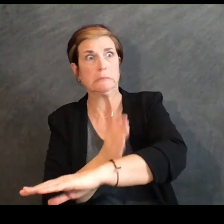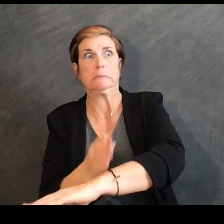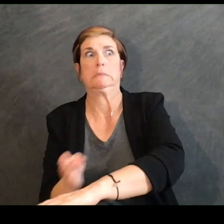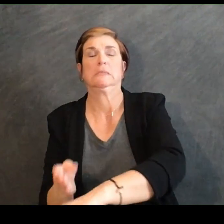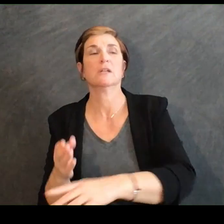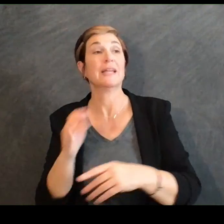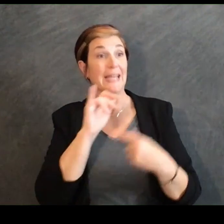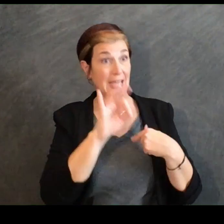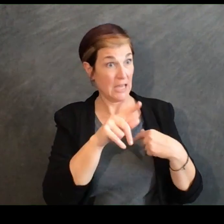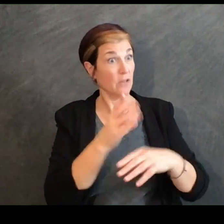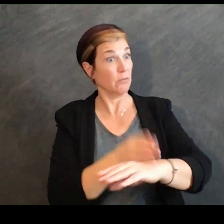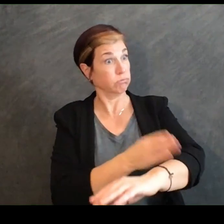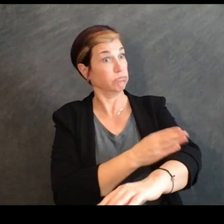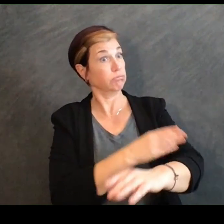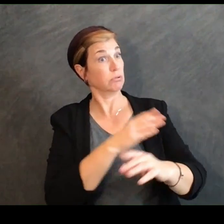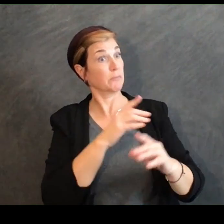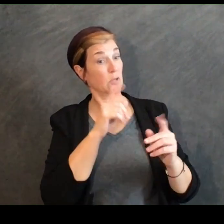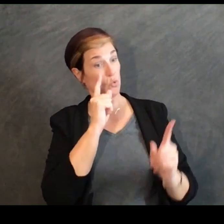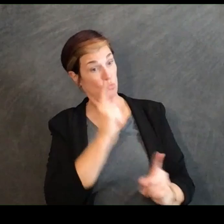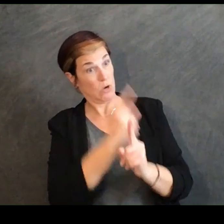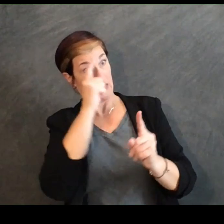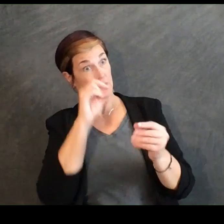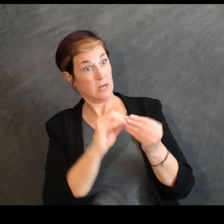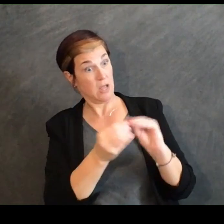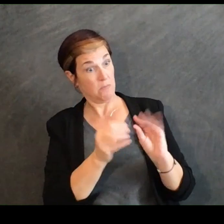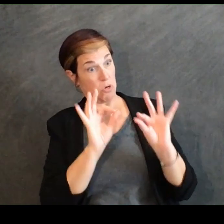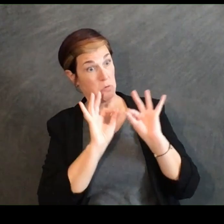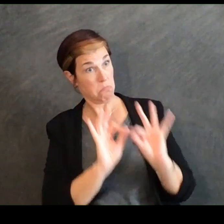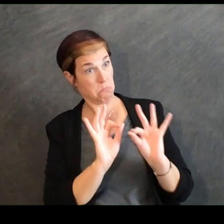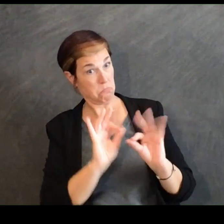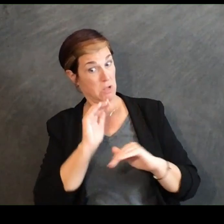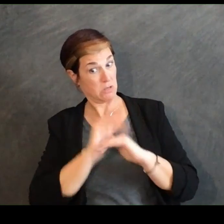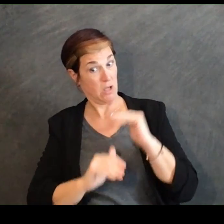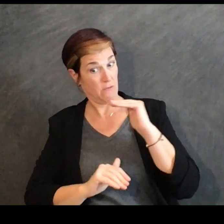they know is right we know is right we'll be opening it up and some are